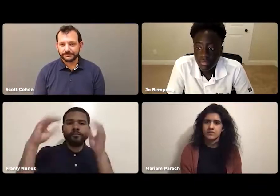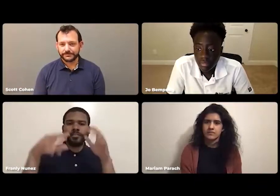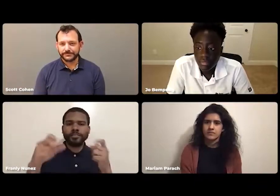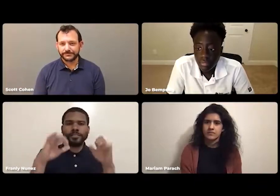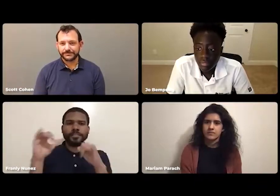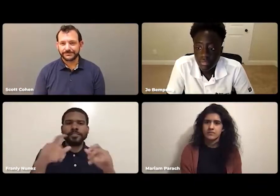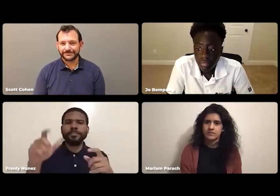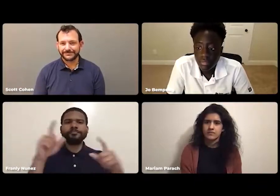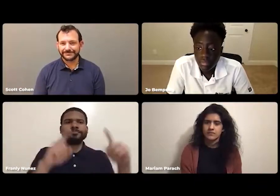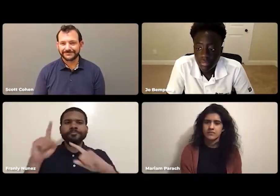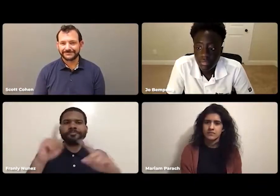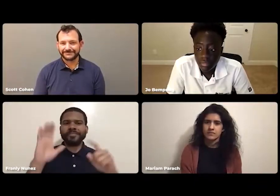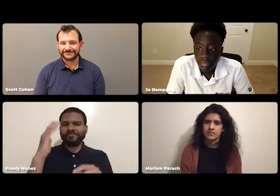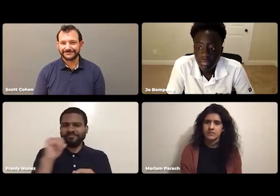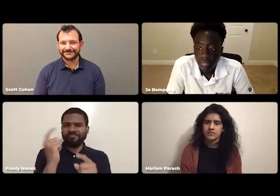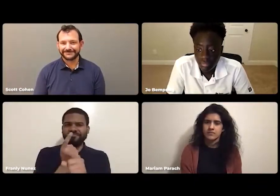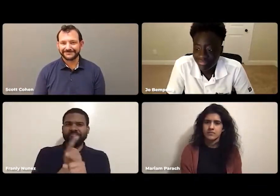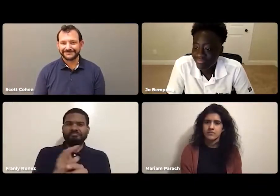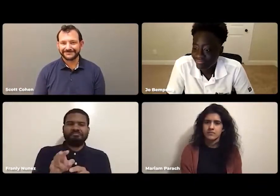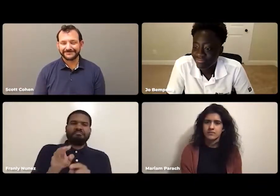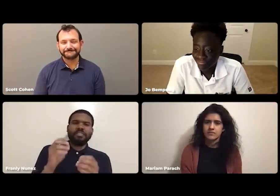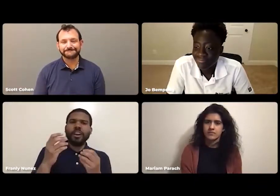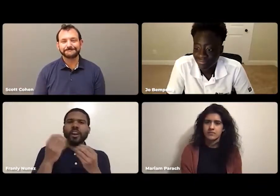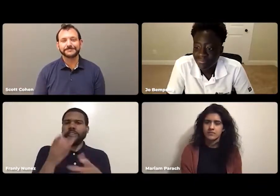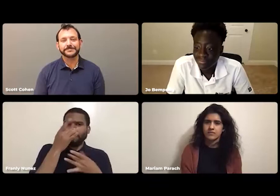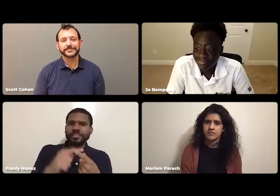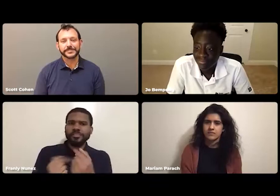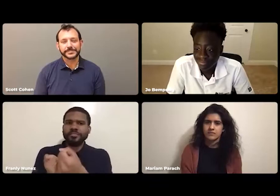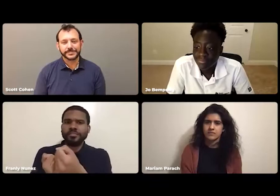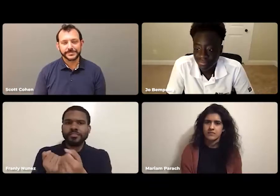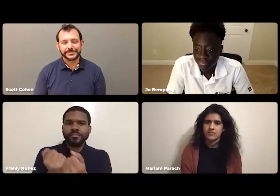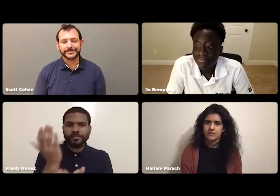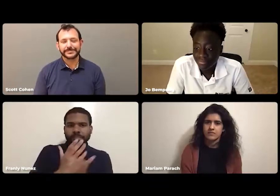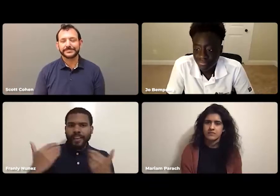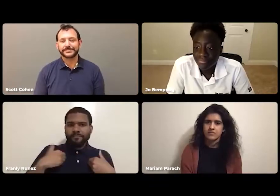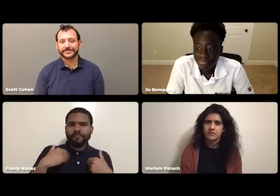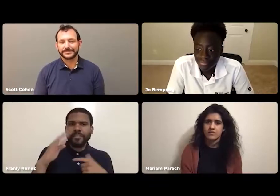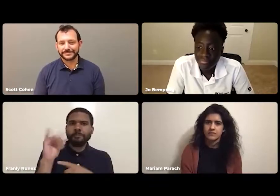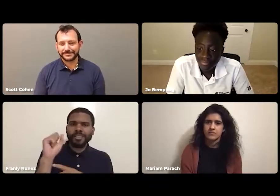staying intact. Don't say, "Oh, you're signing wrong."